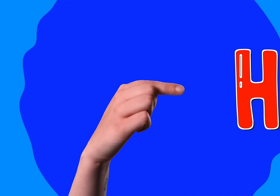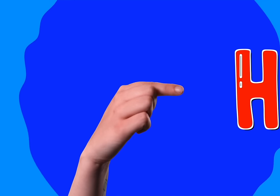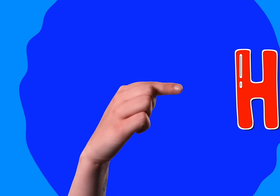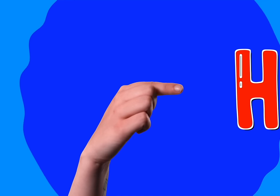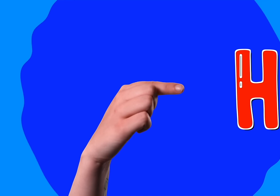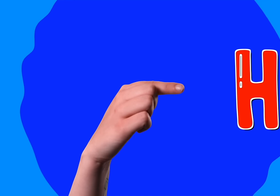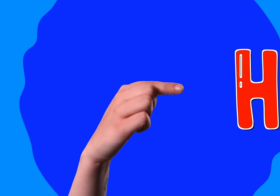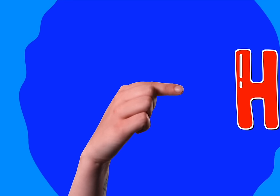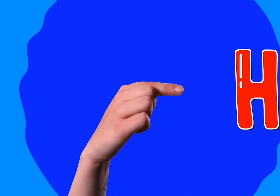H.